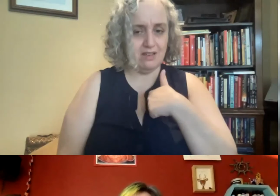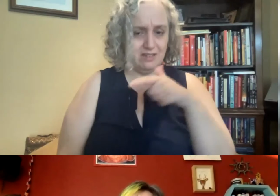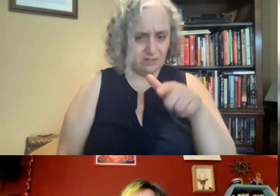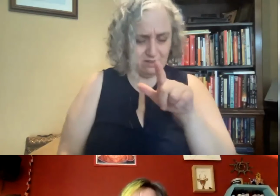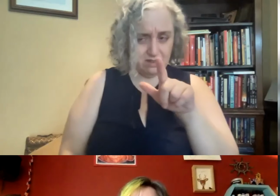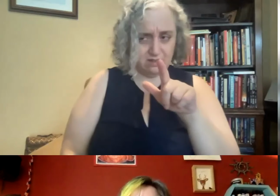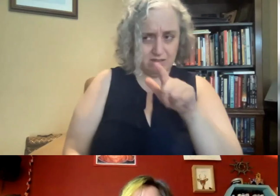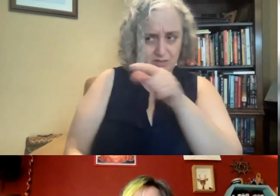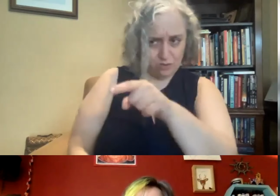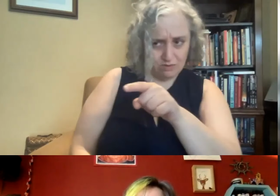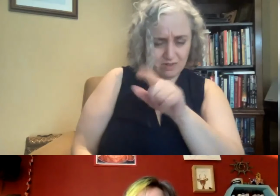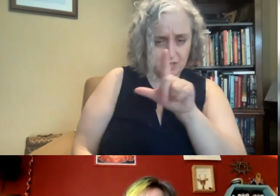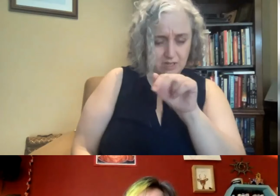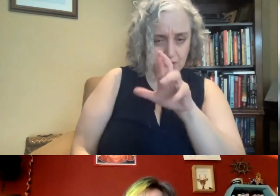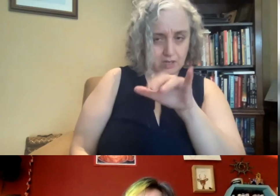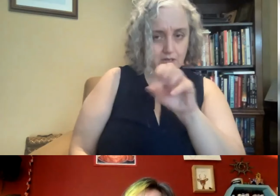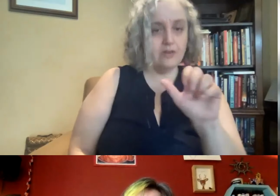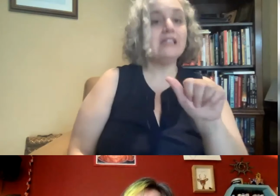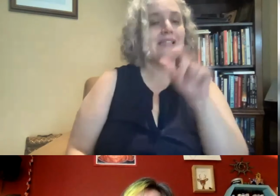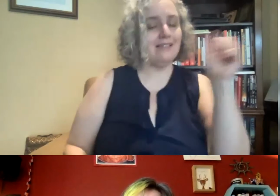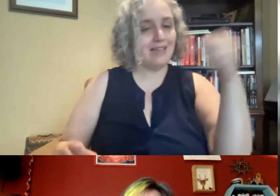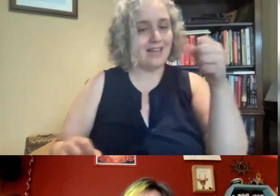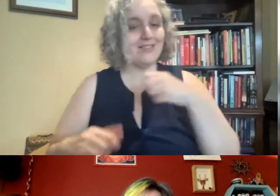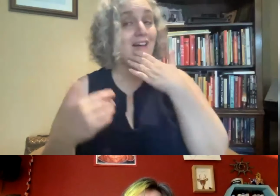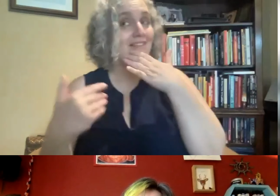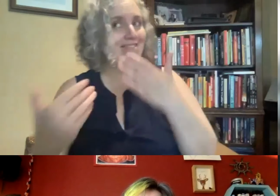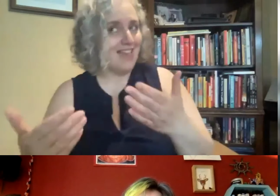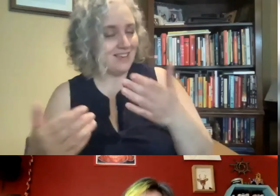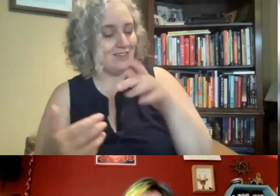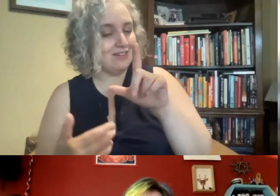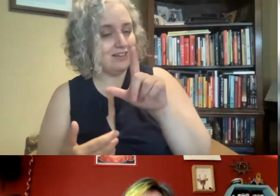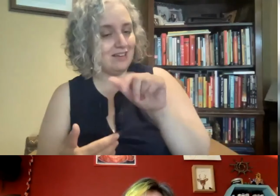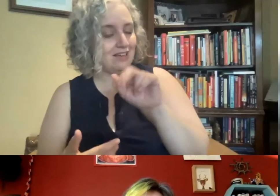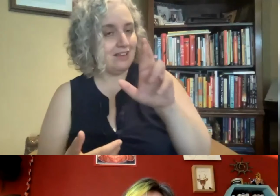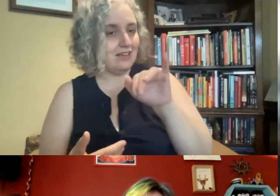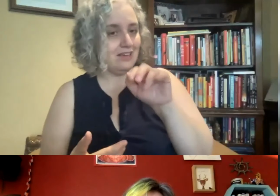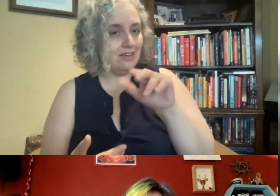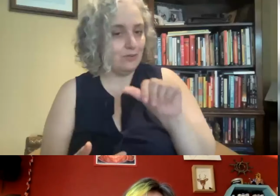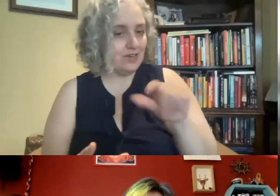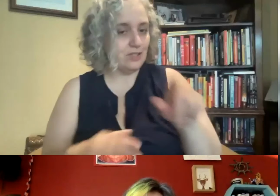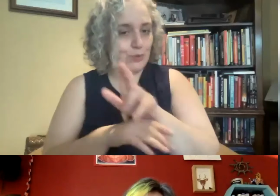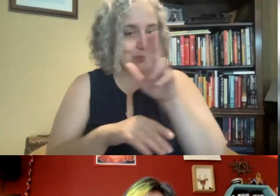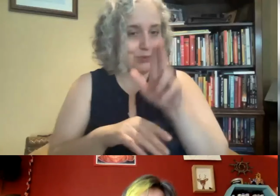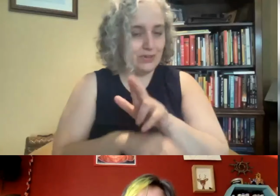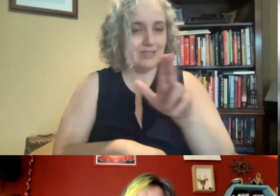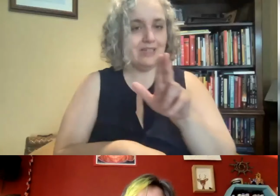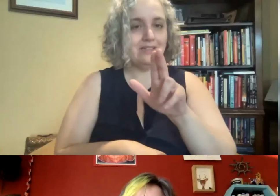Loresa: Yeah, it's Loresa? Vera Roberts: Thank you, Loresa for joining us using Alison's ID. That's no problem.